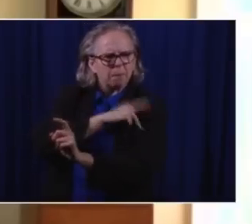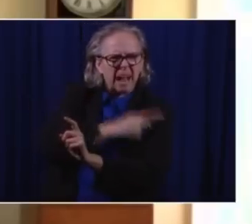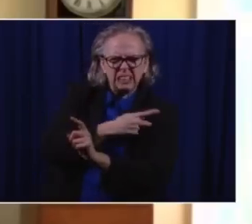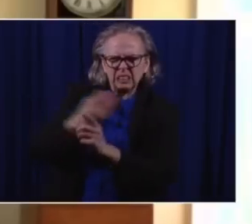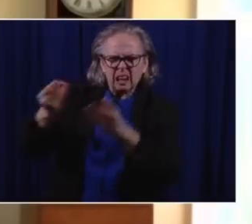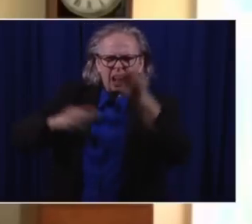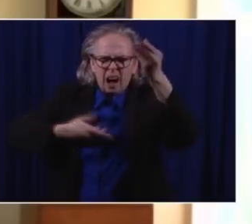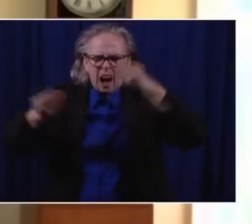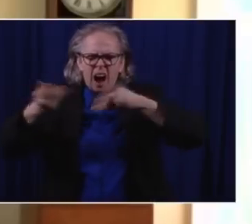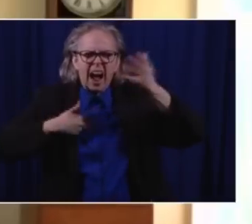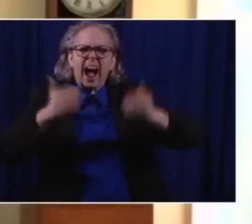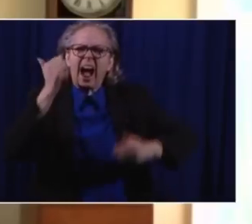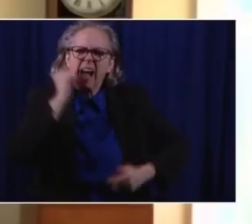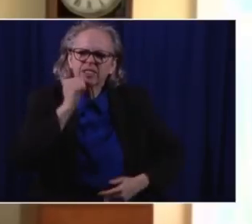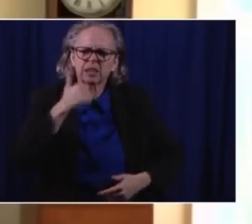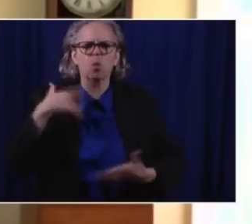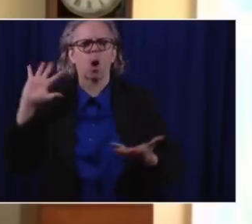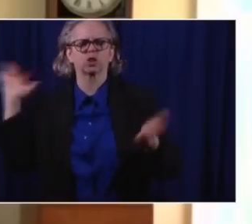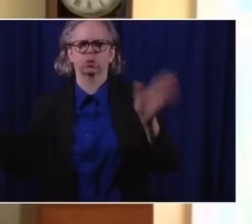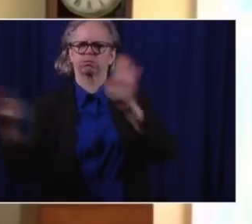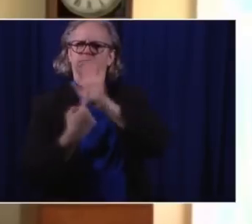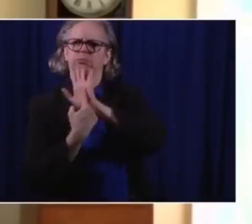hospitals report to us all all throughout the state of Ohio.